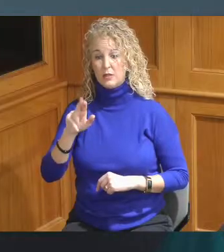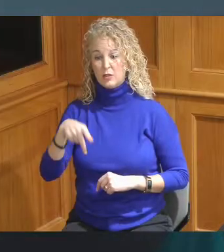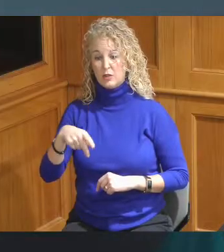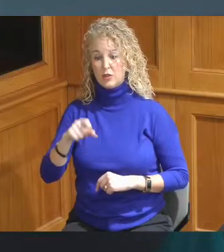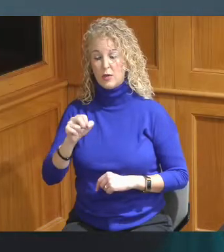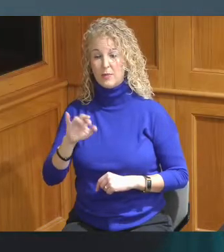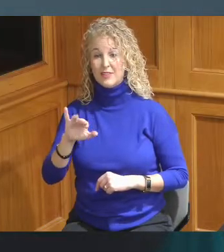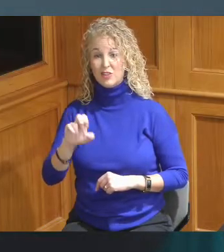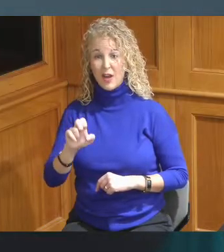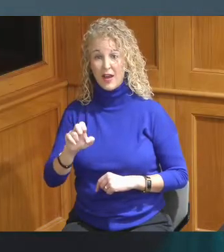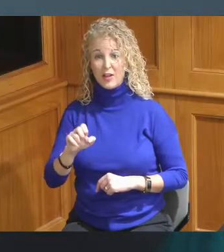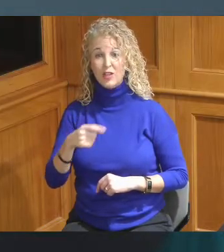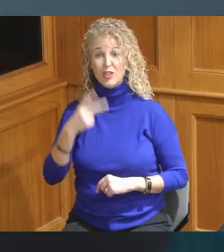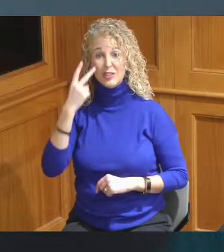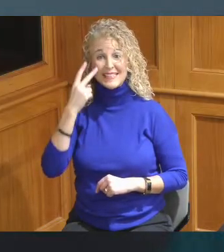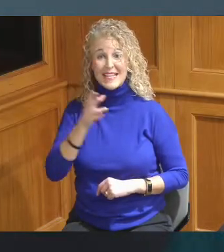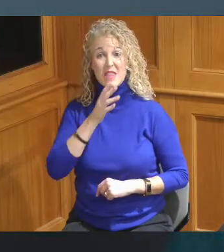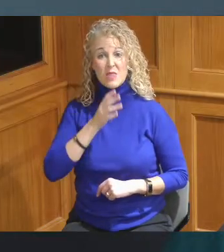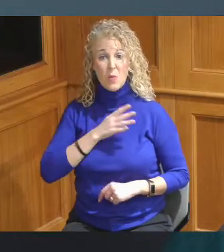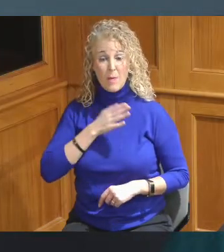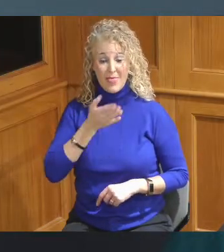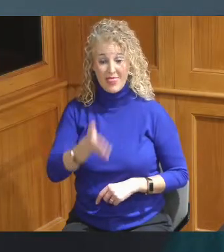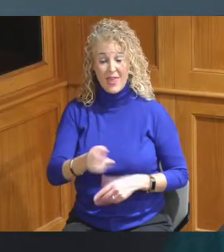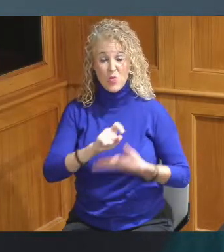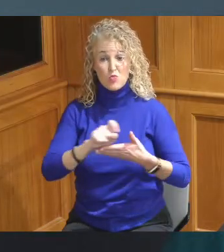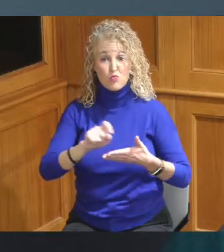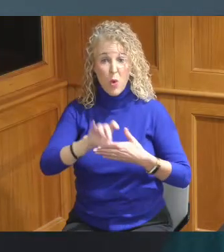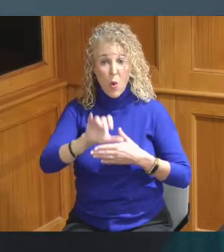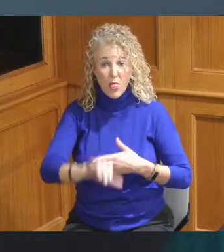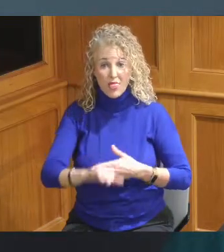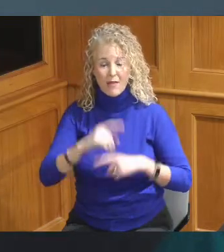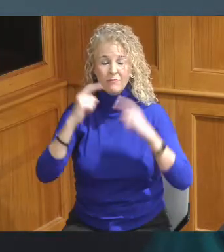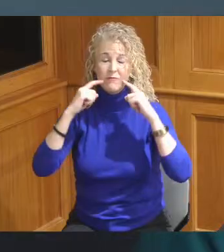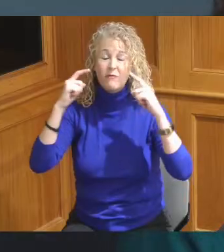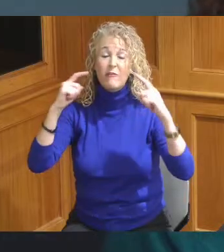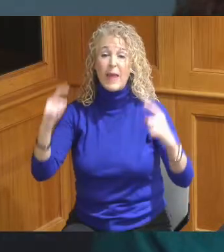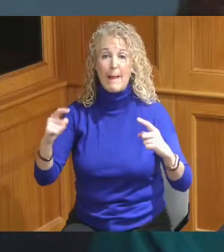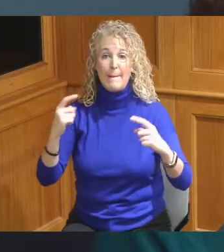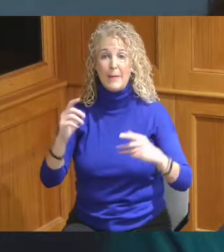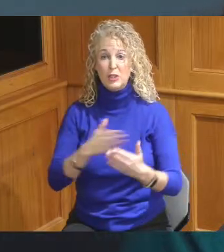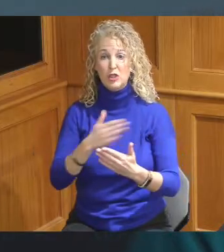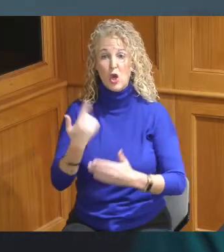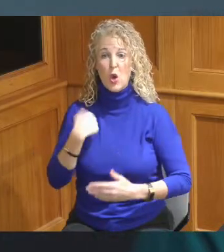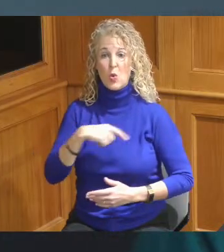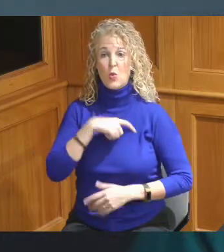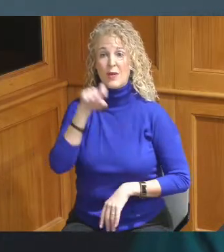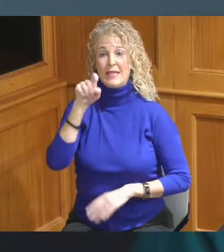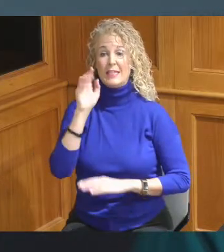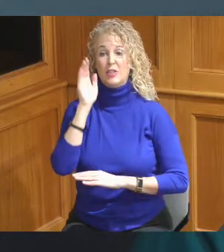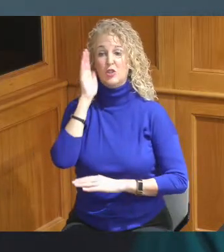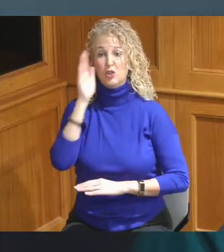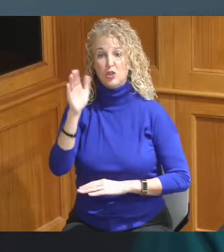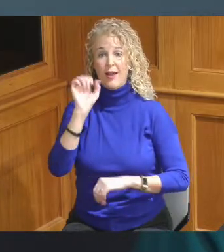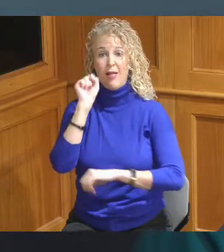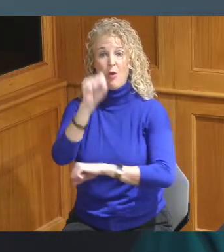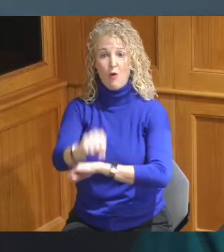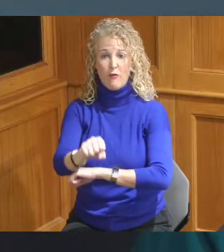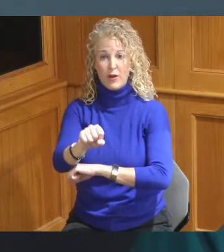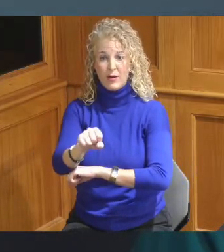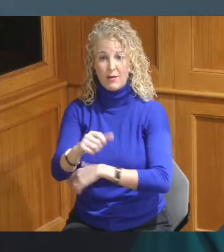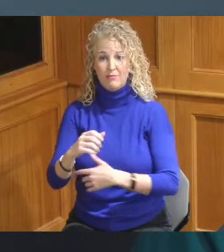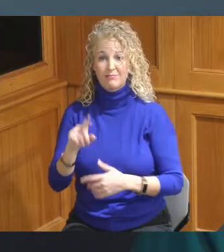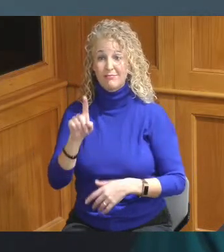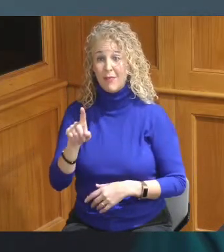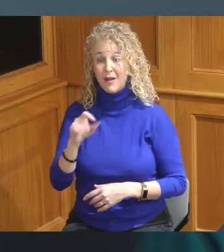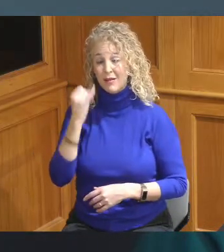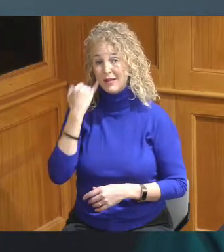can go and see the lady that wrote the song. we can't have taxation without participation. And